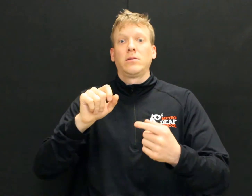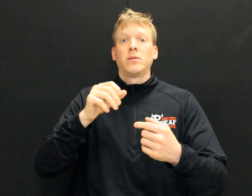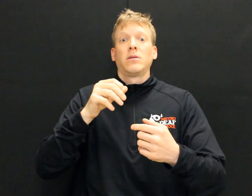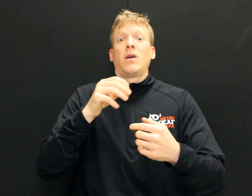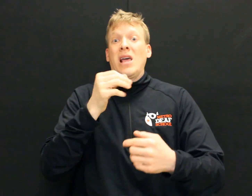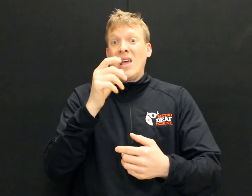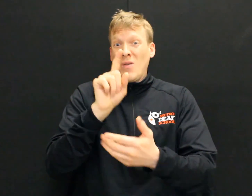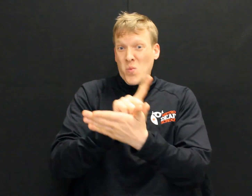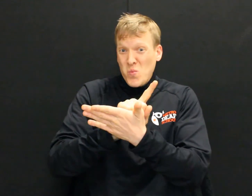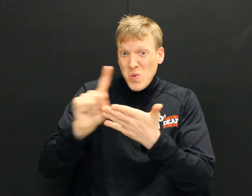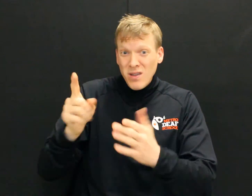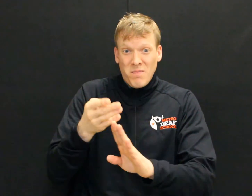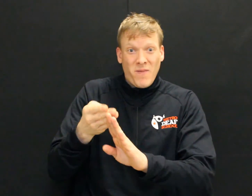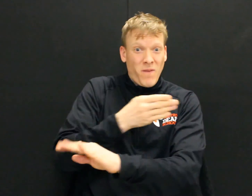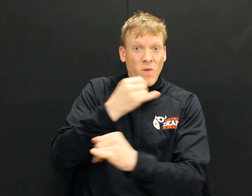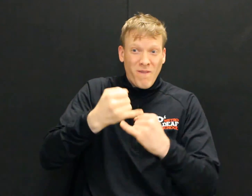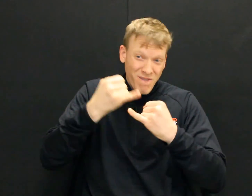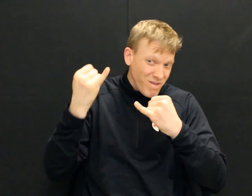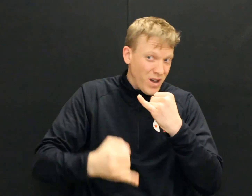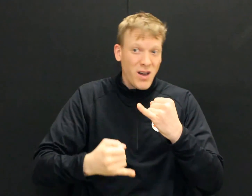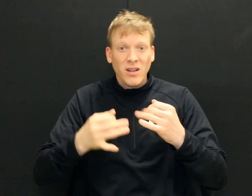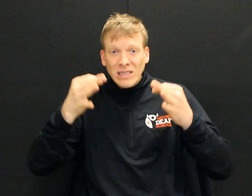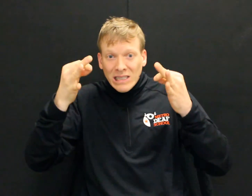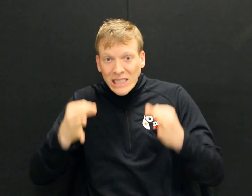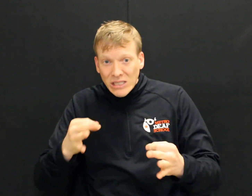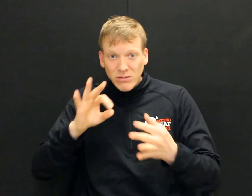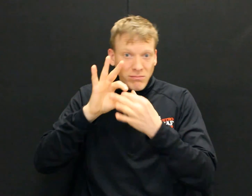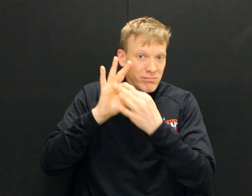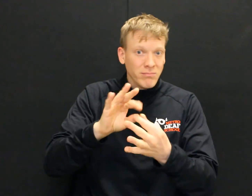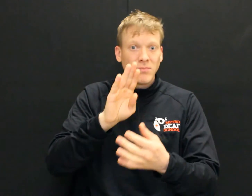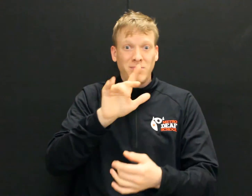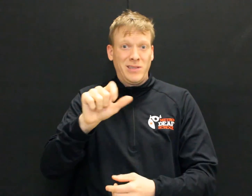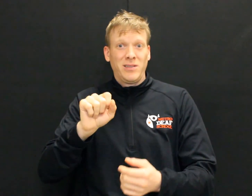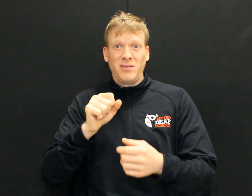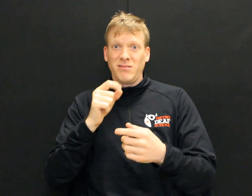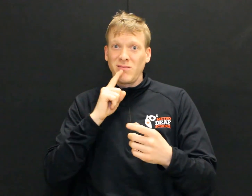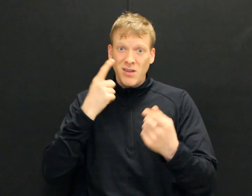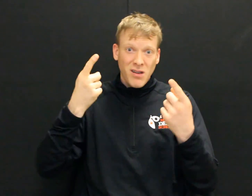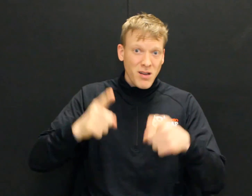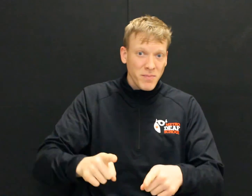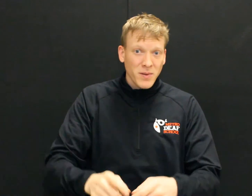and the week before final decisions about the bills were being made.